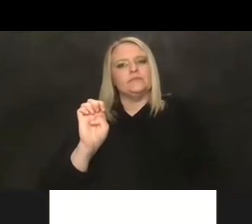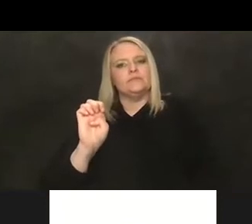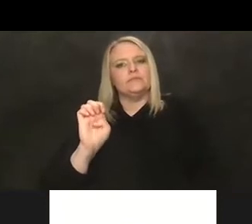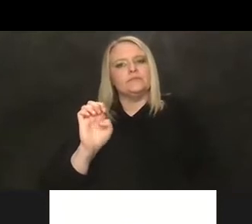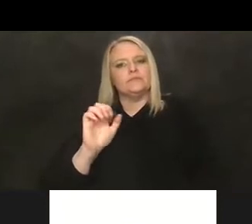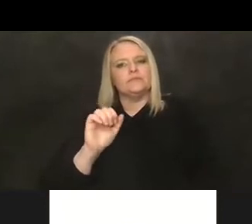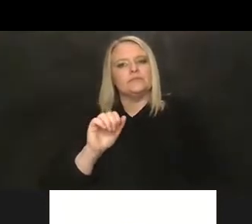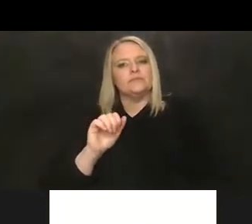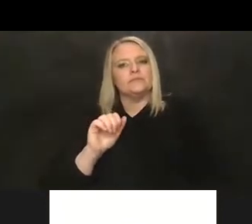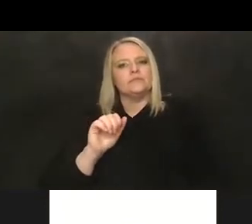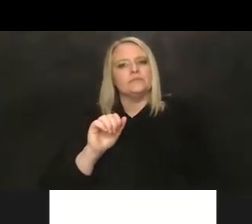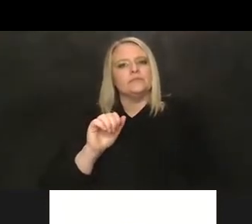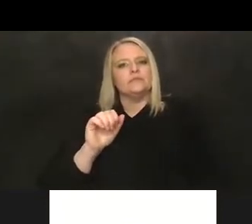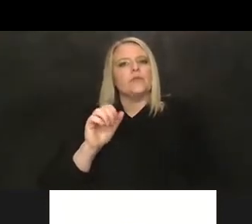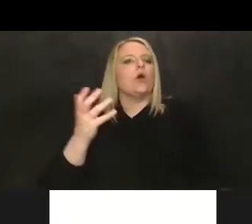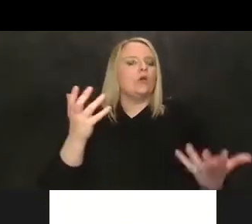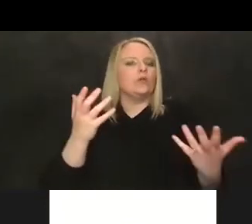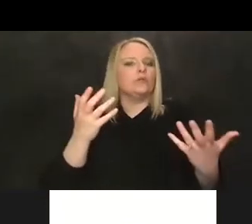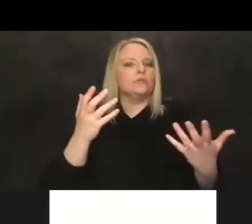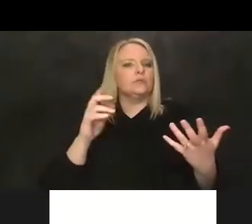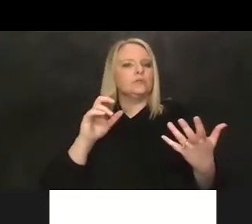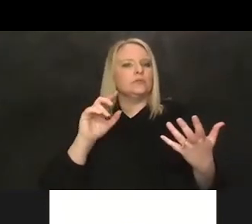Tsehaye, we're almost that time but could you share with us briefly your project?